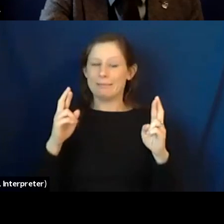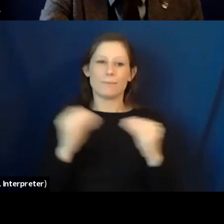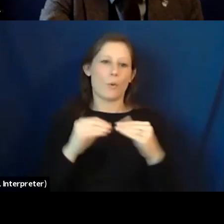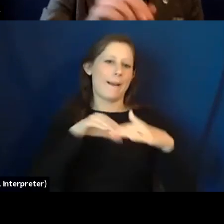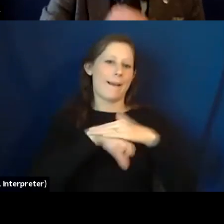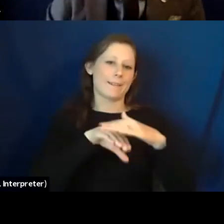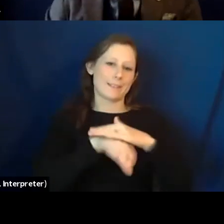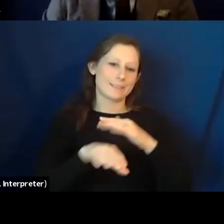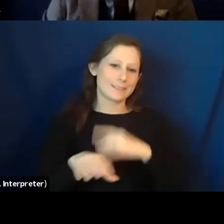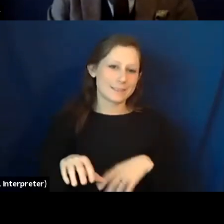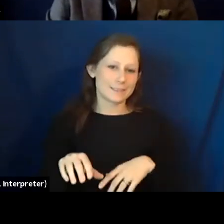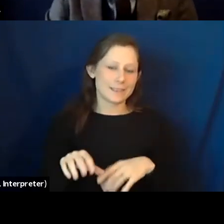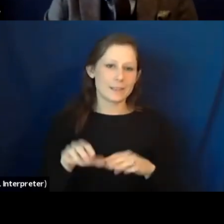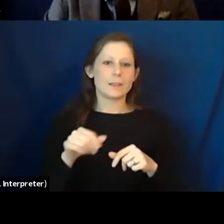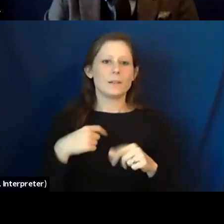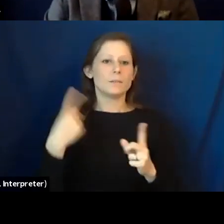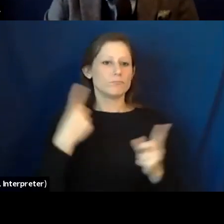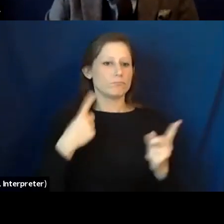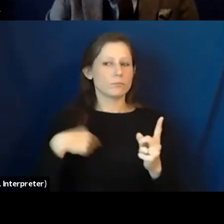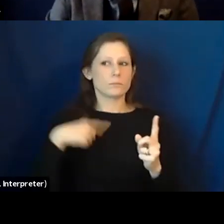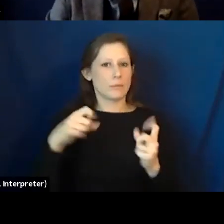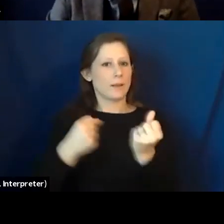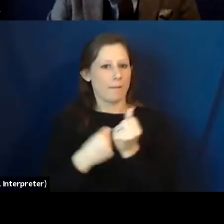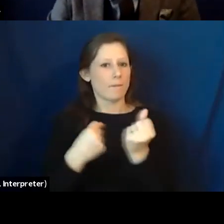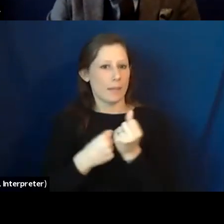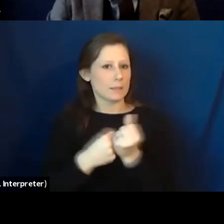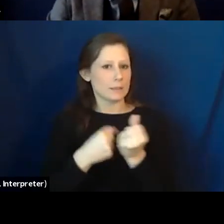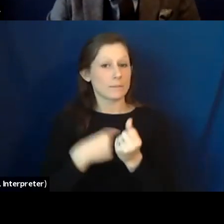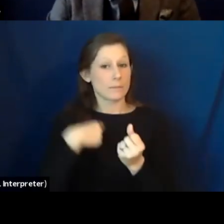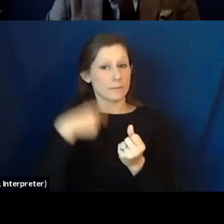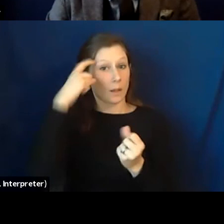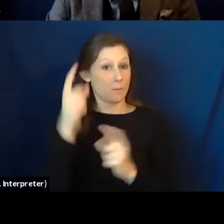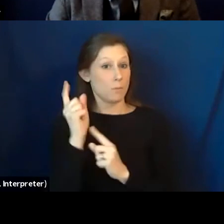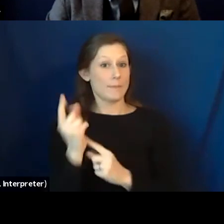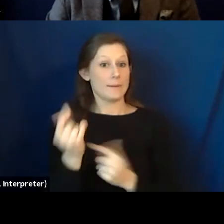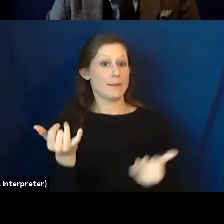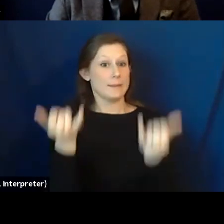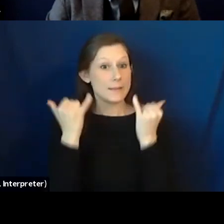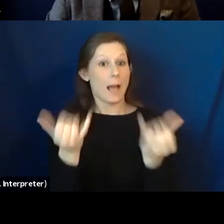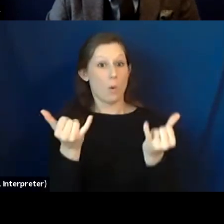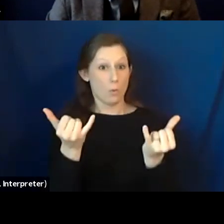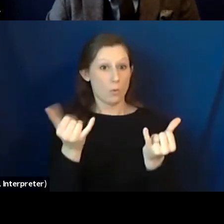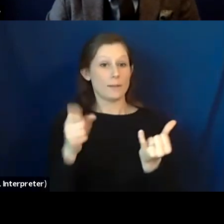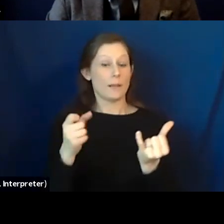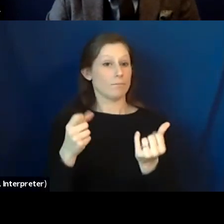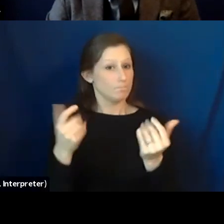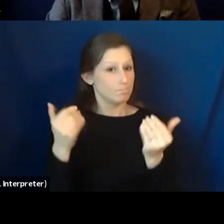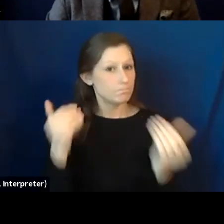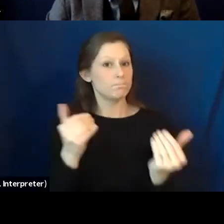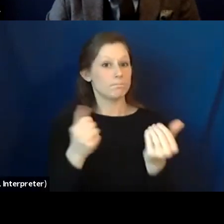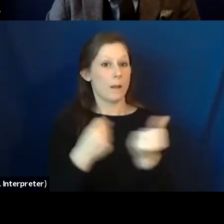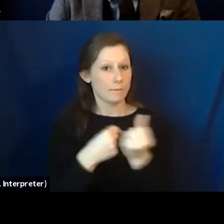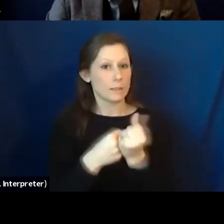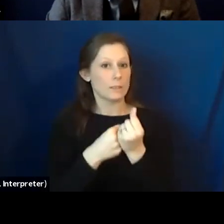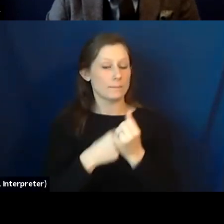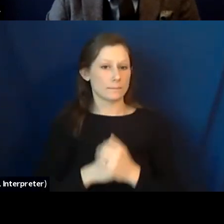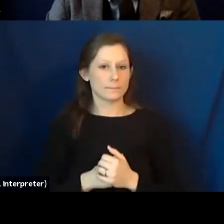we need to to advocate and i think that the moment is now to really be doing this advocating